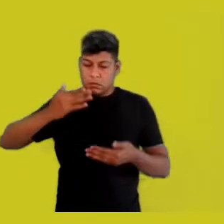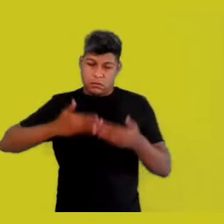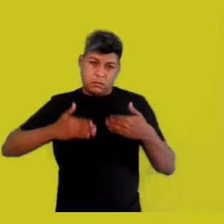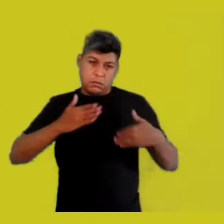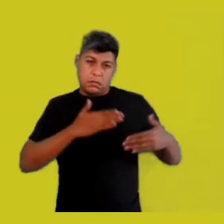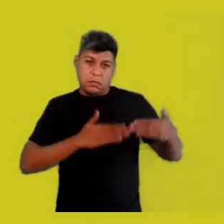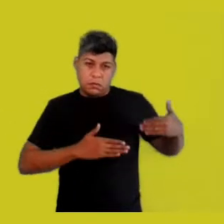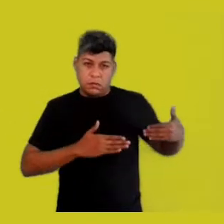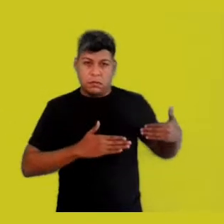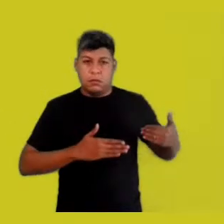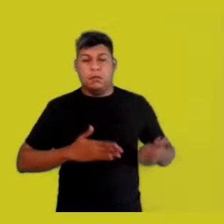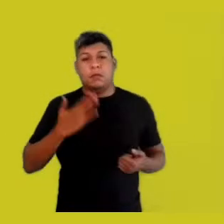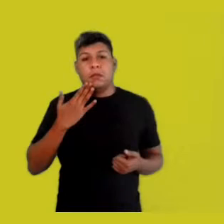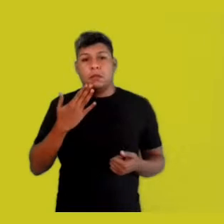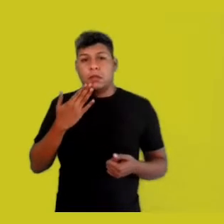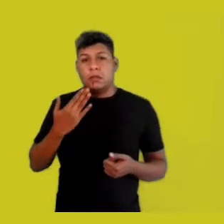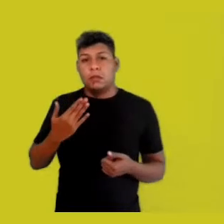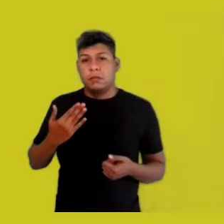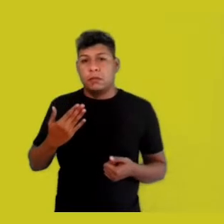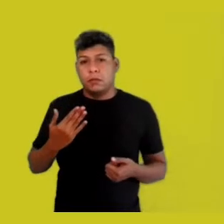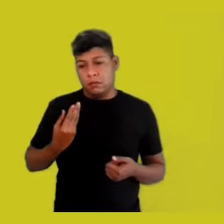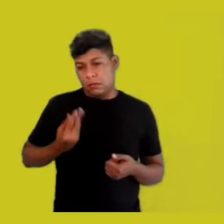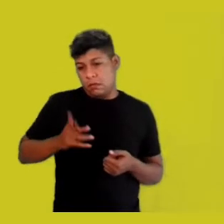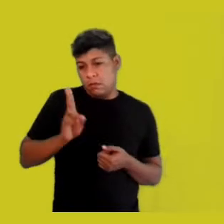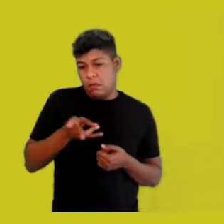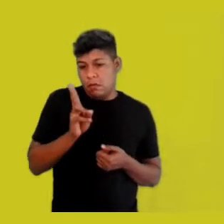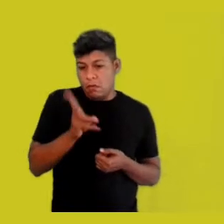they didn’t cease to offer themselves in a generous way